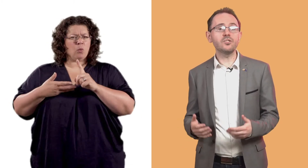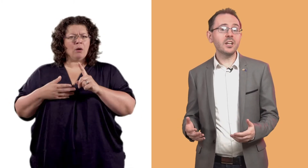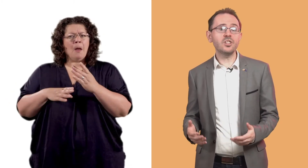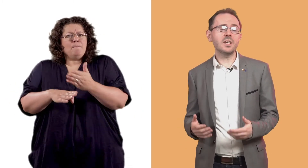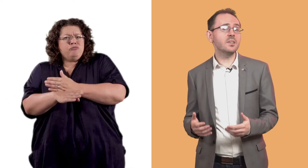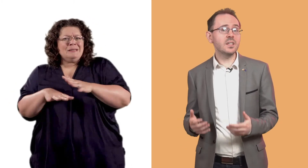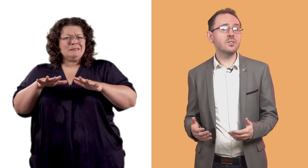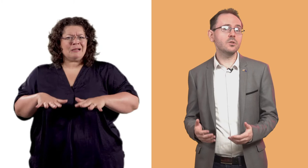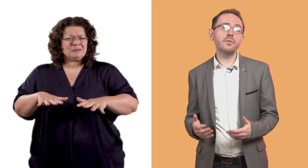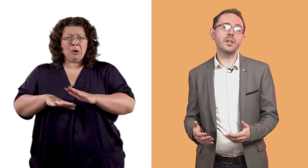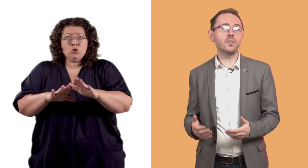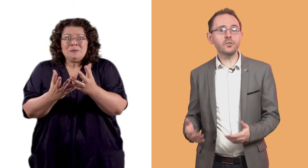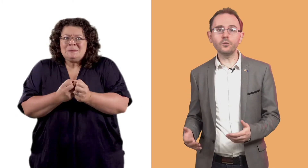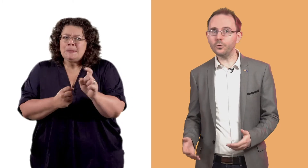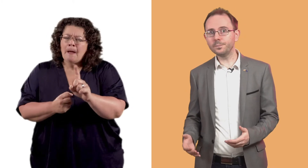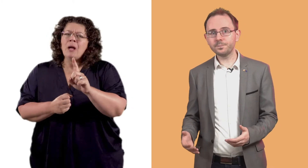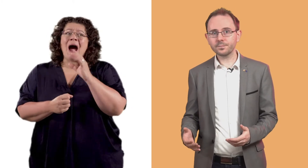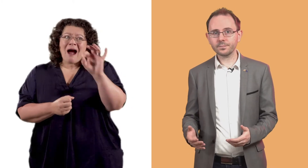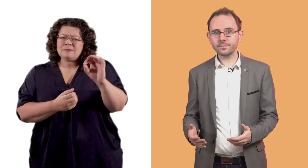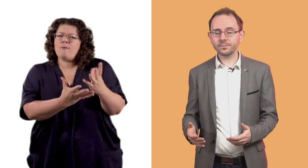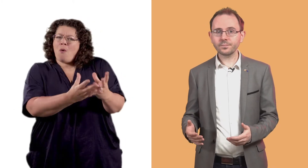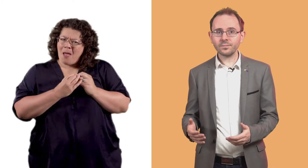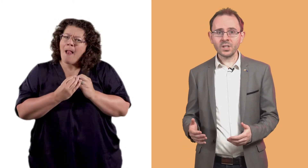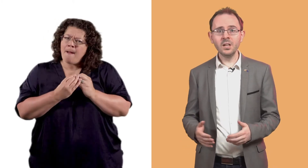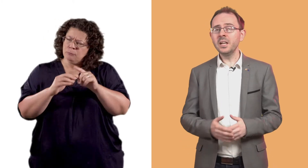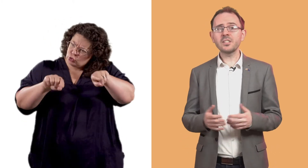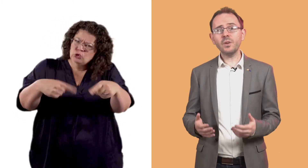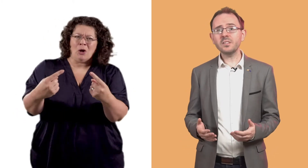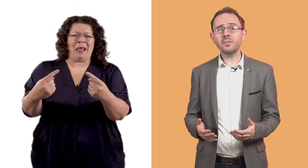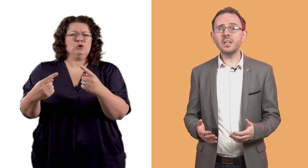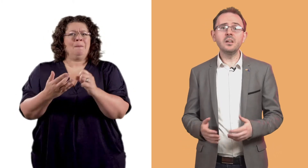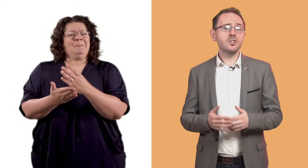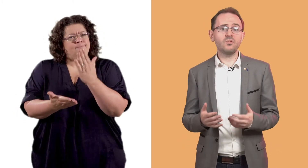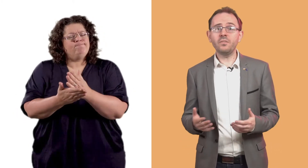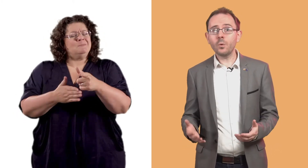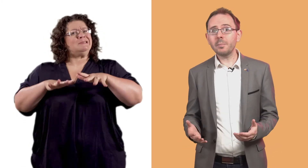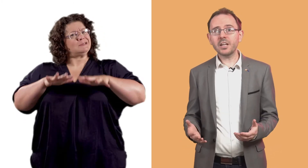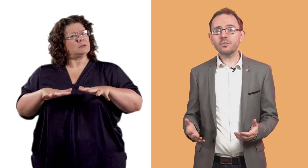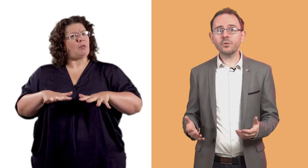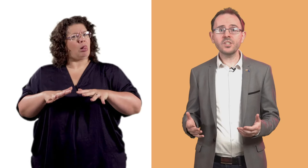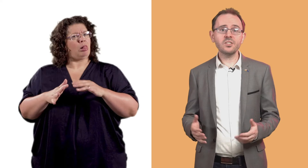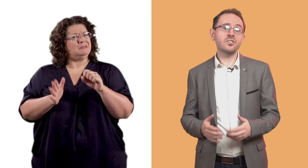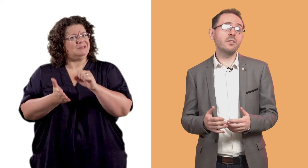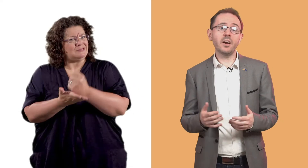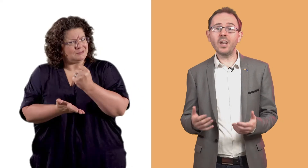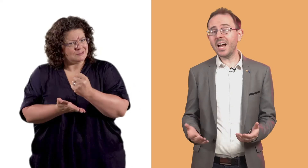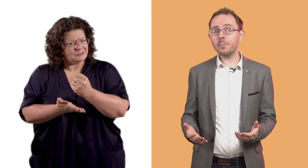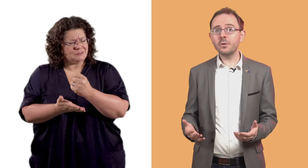and challenge it to get the status that you're fully entitled to. It's a relatively straightforward application process, that's done via an app